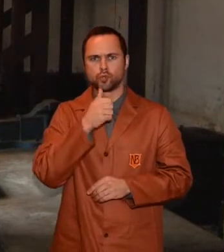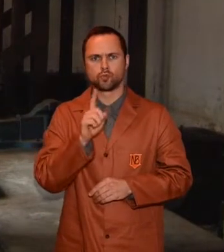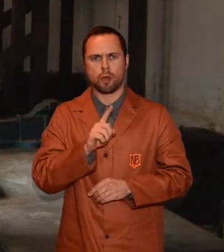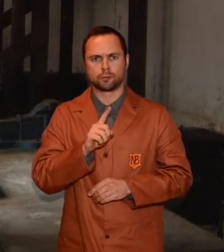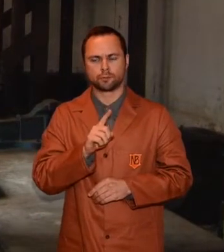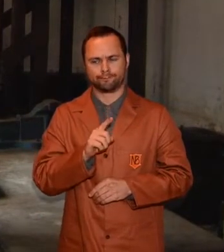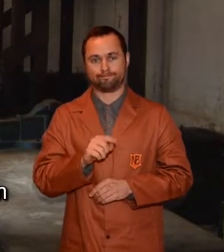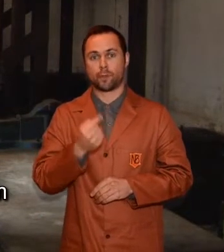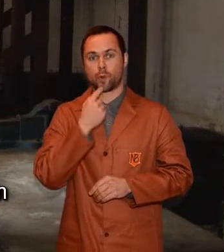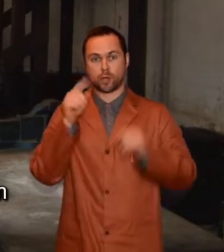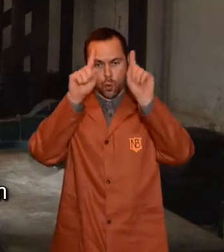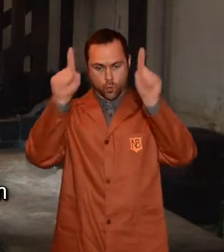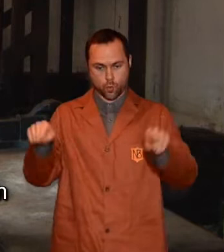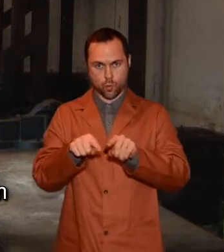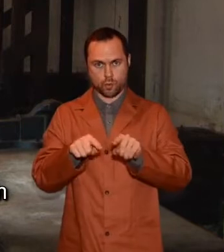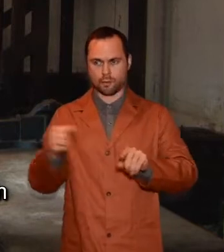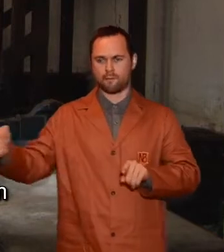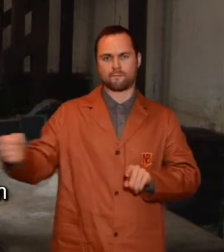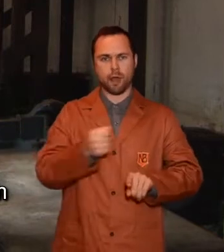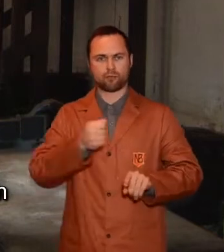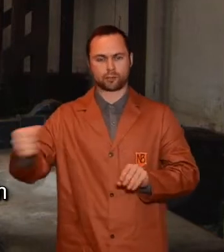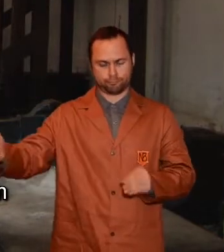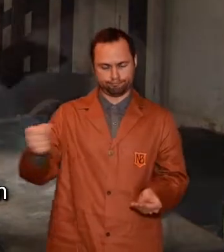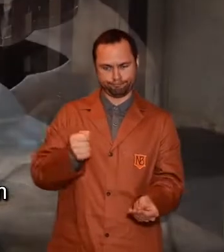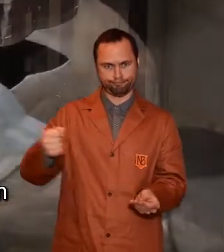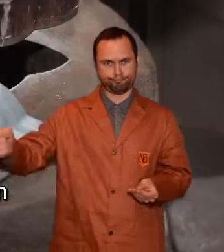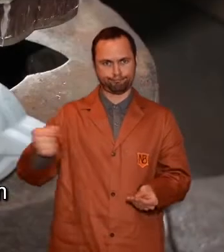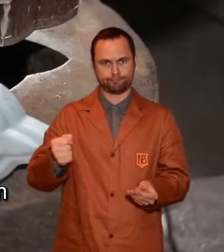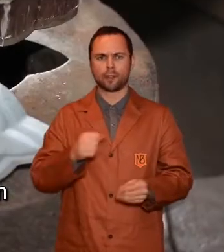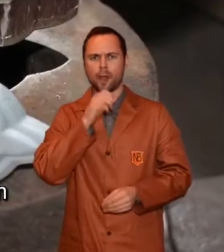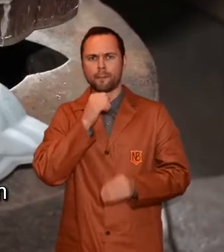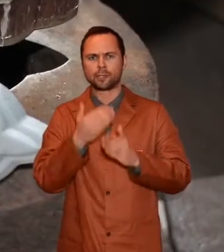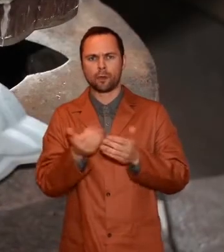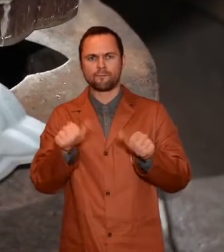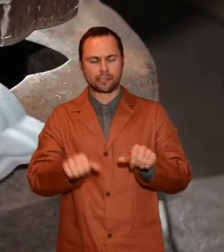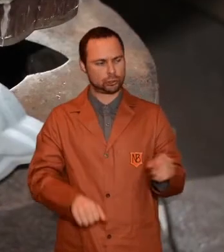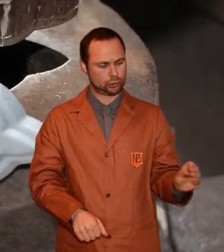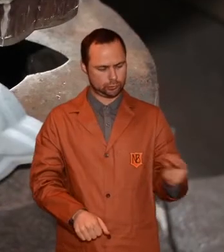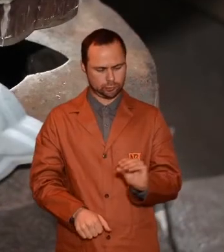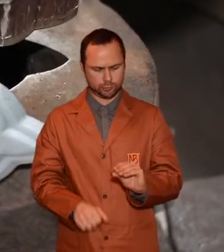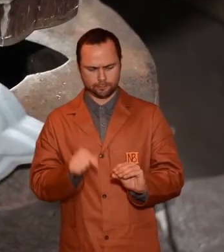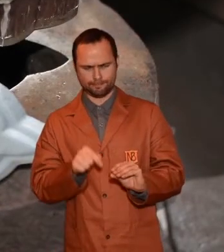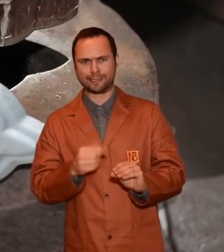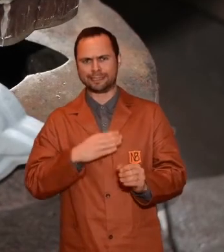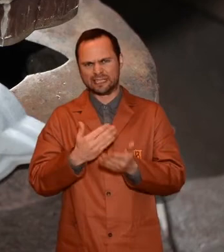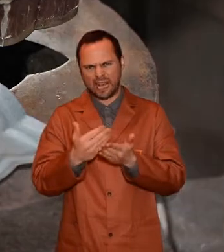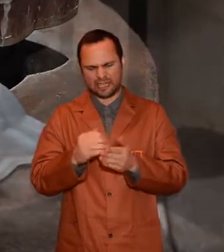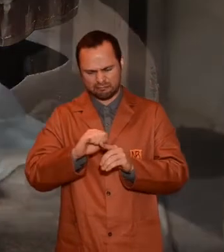What they were trying to do was to remove the excess material from the pressings that the men had made. Whilst they were down in the pit.